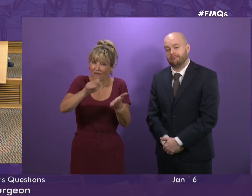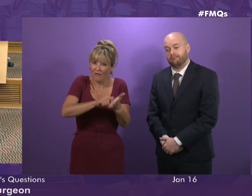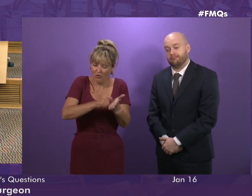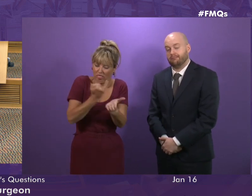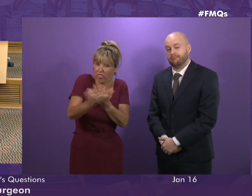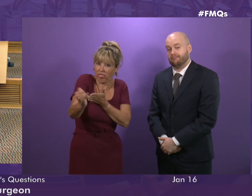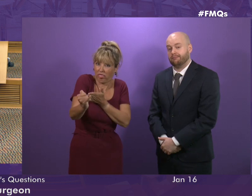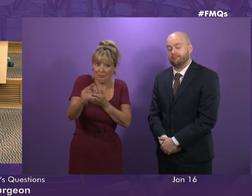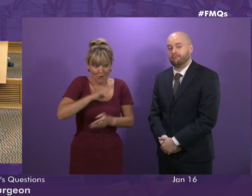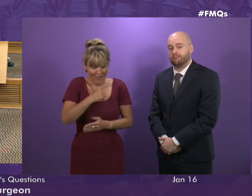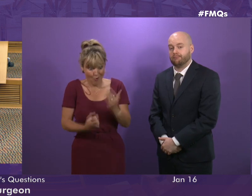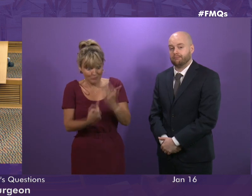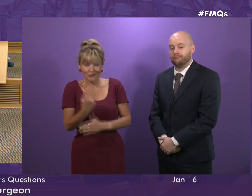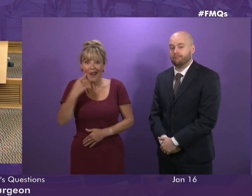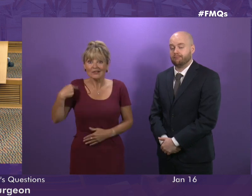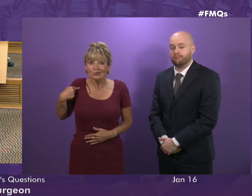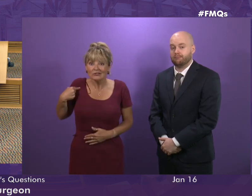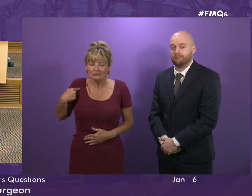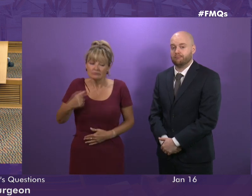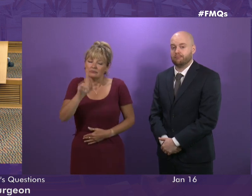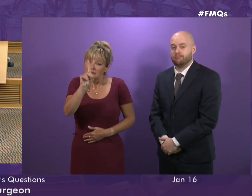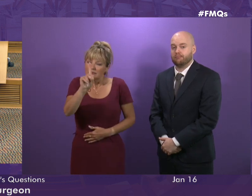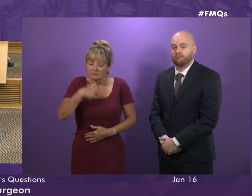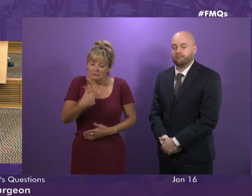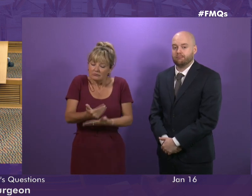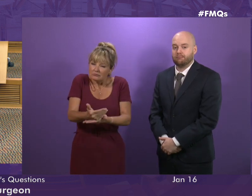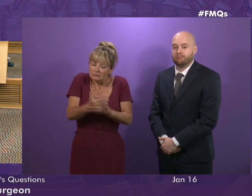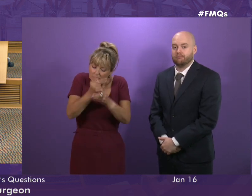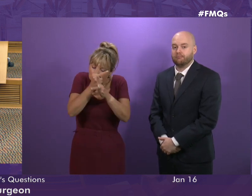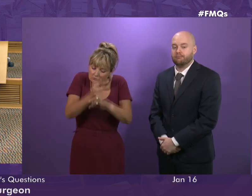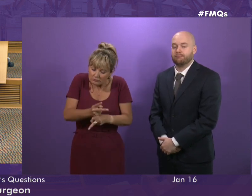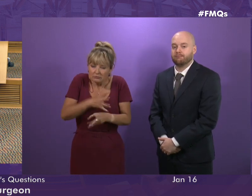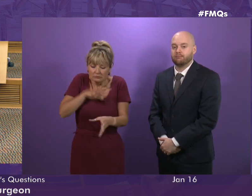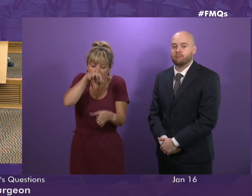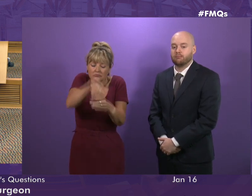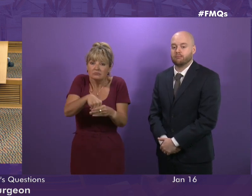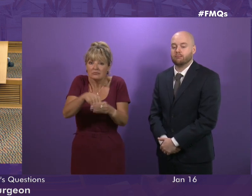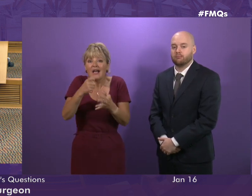do so last week. Safeguarding the future of our participation in Erasmus is essential.